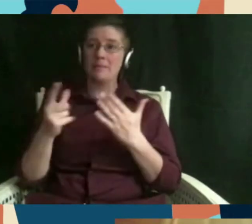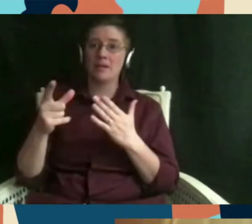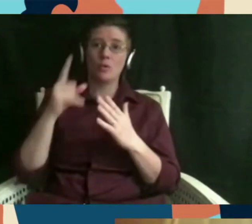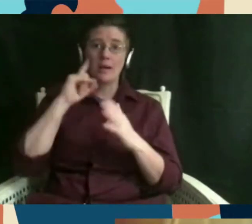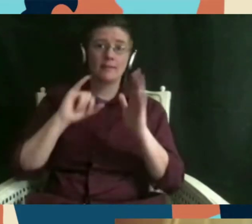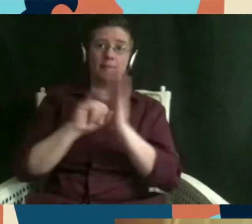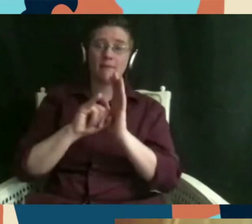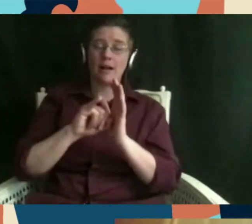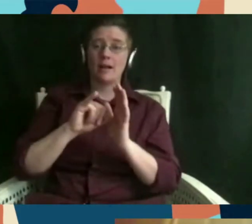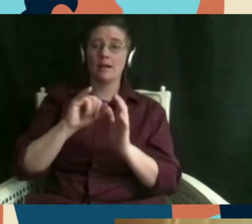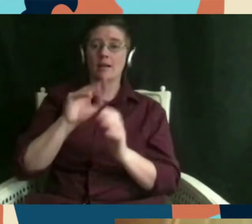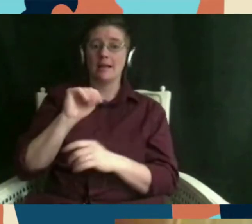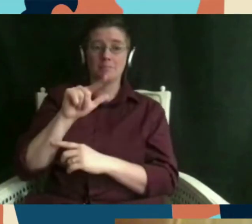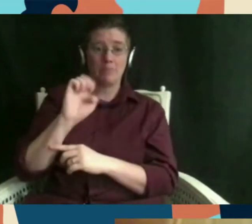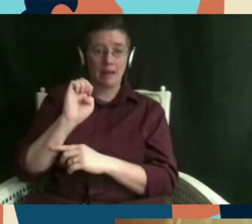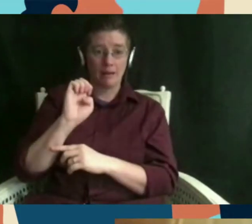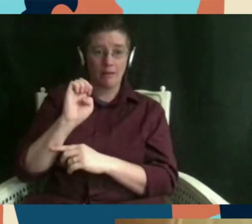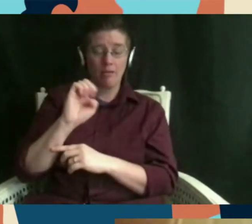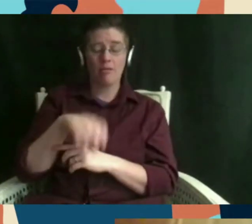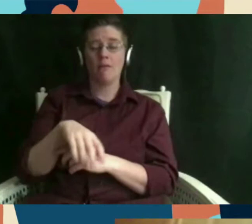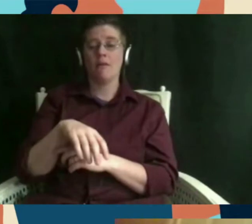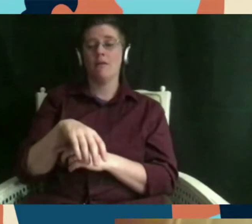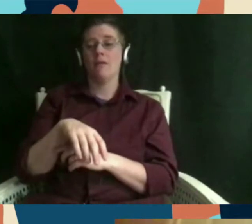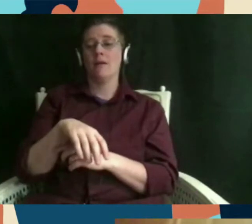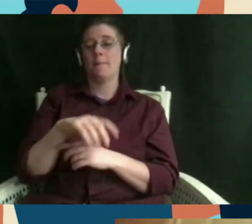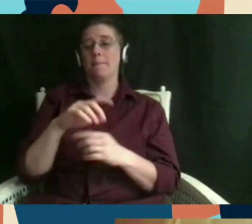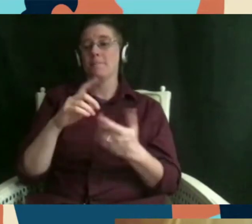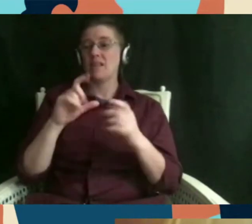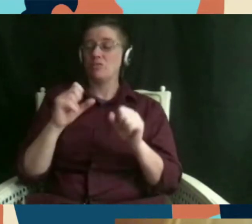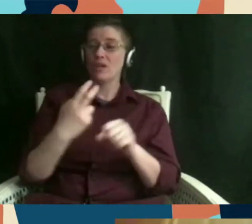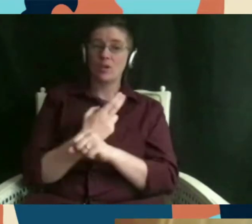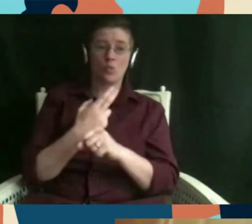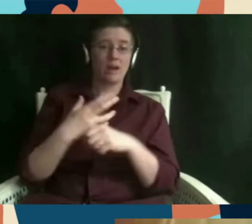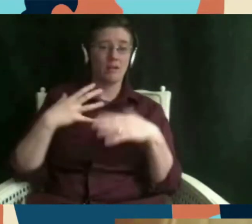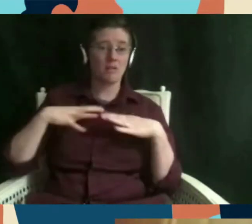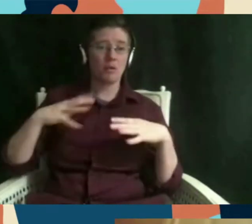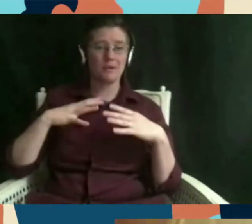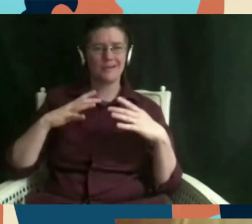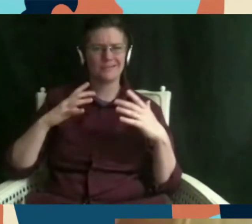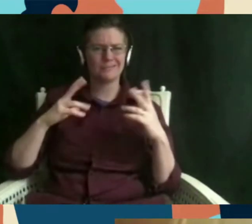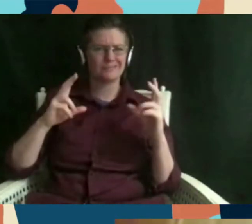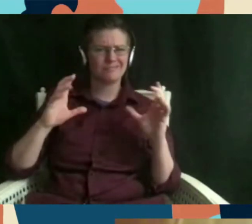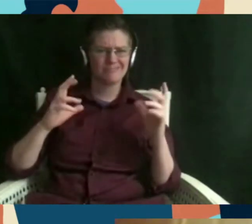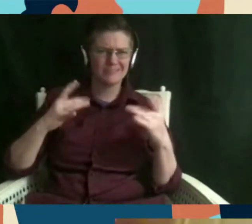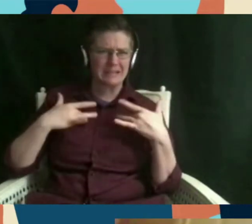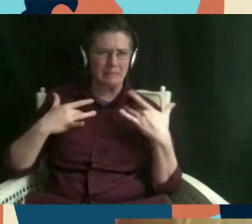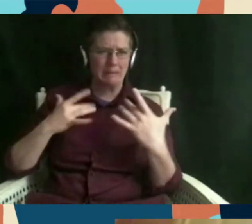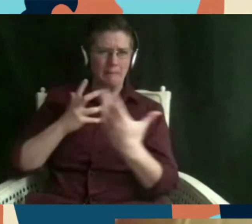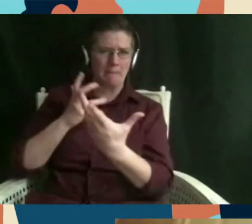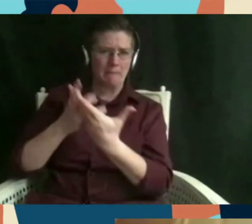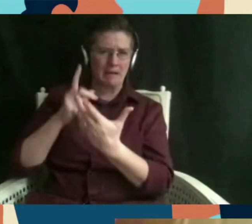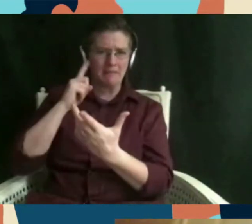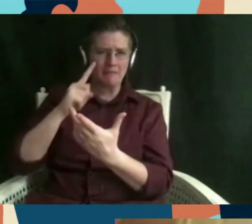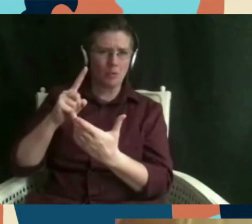clothing that is genuinely meant for females i guess because obviously gender has no clothing